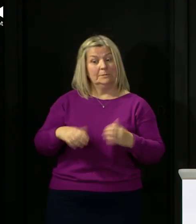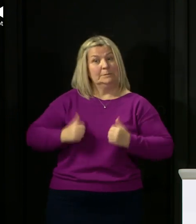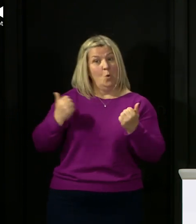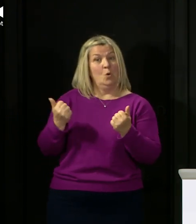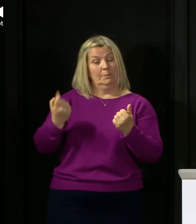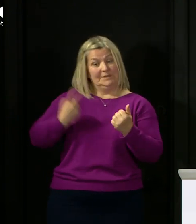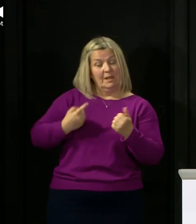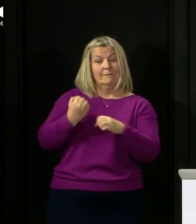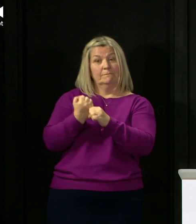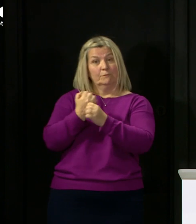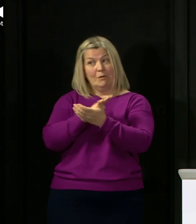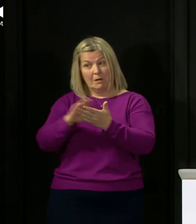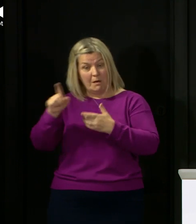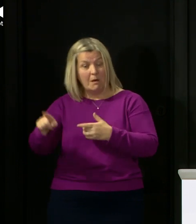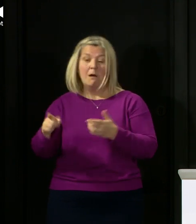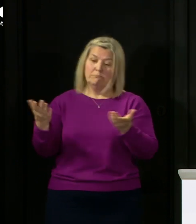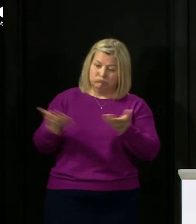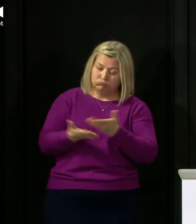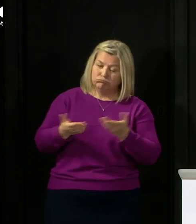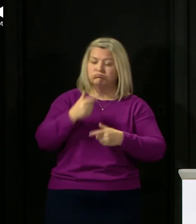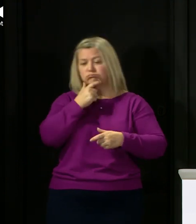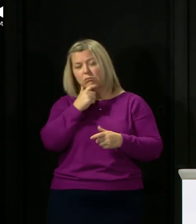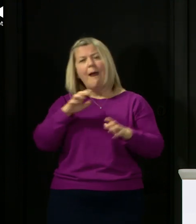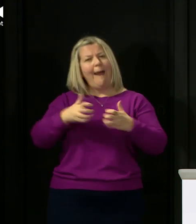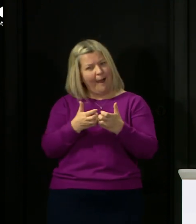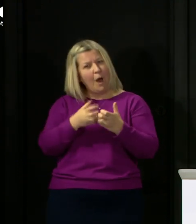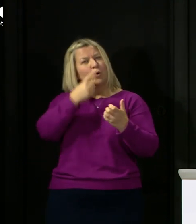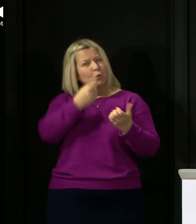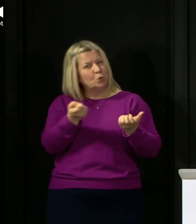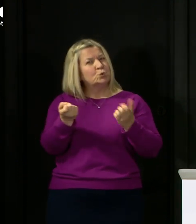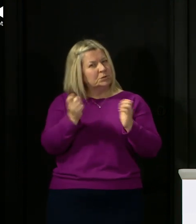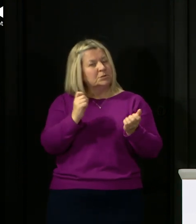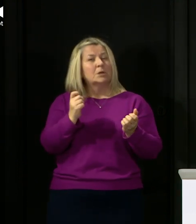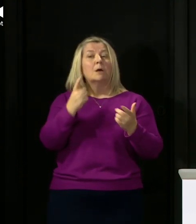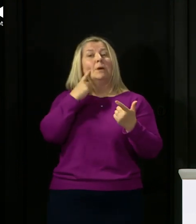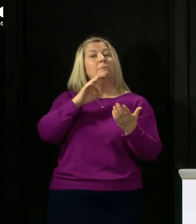of that, but also perhaps offering an off-camera technical briefing with journalists who are